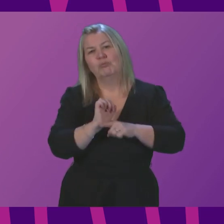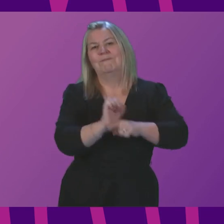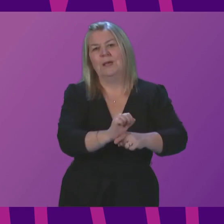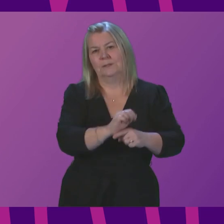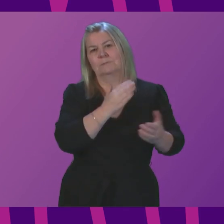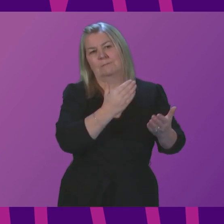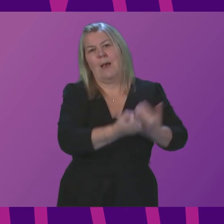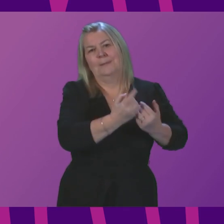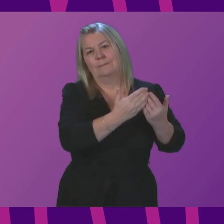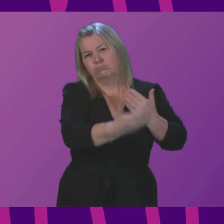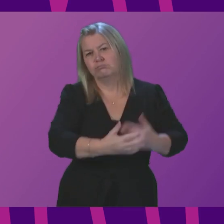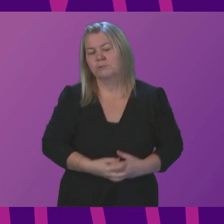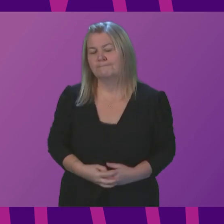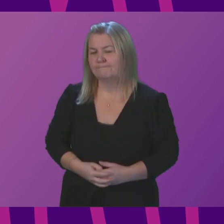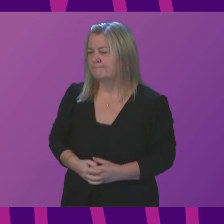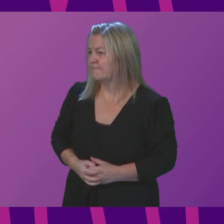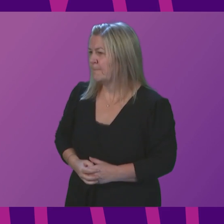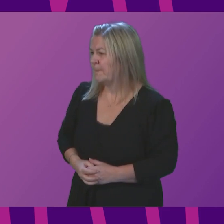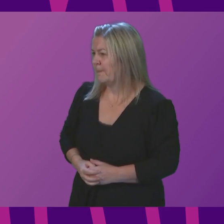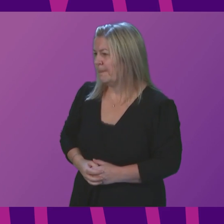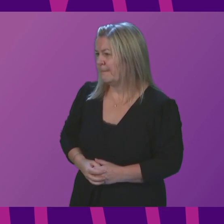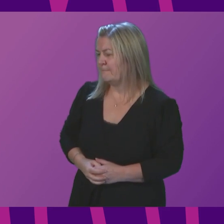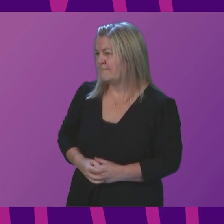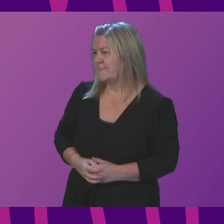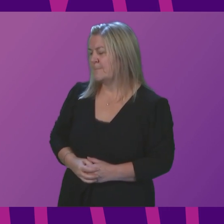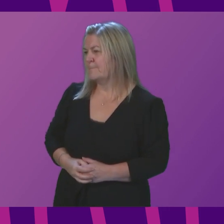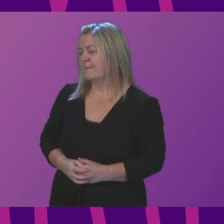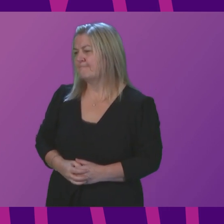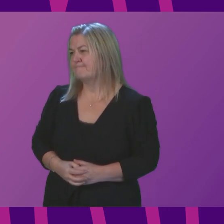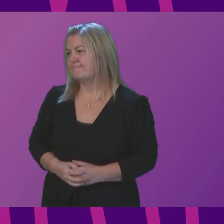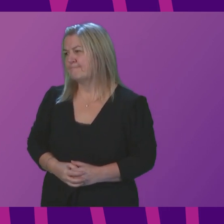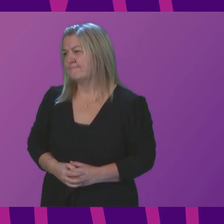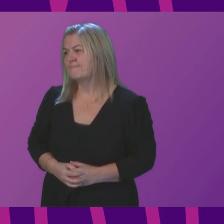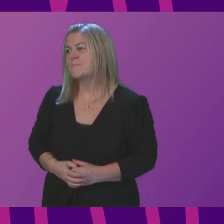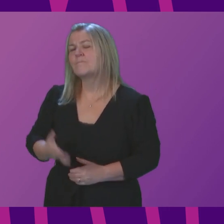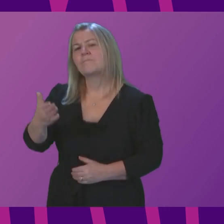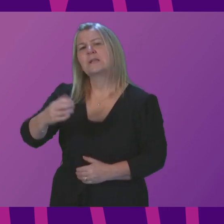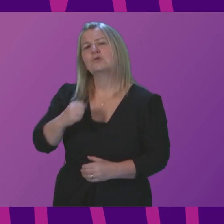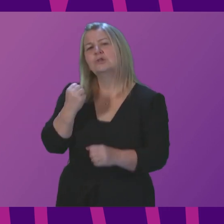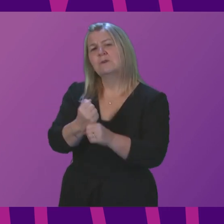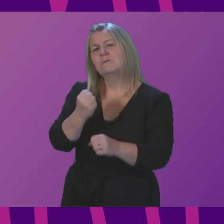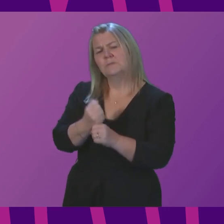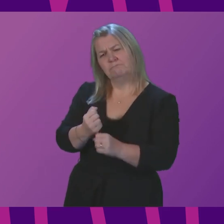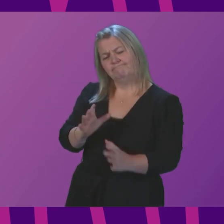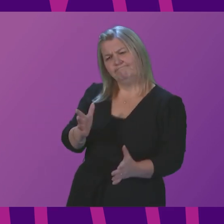To ask the First Minister what the Scottish Government’s position is on whether nuclear